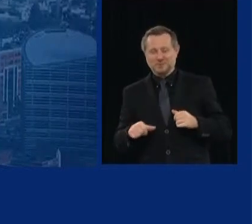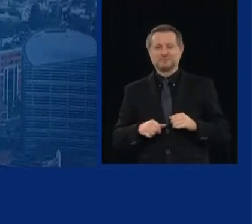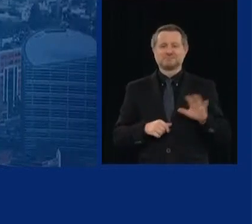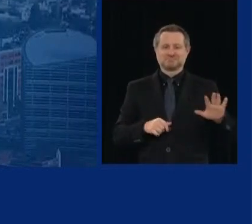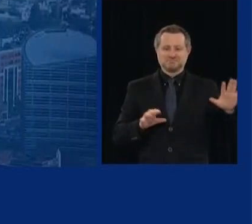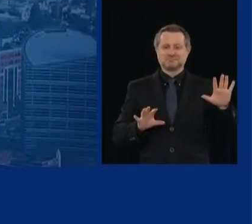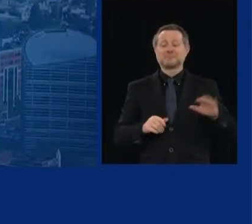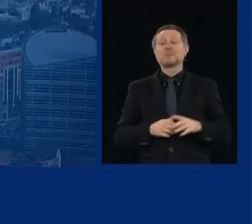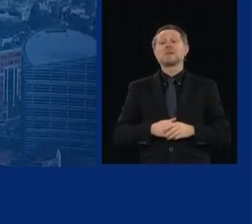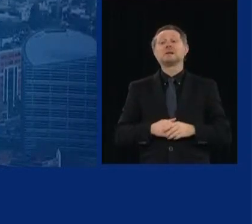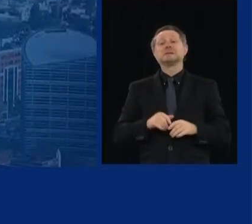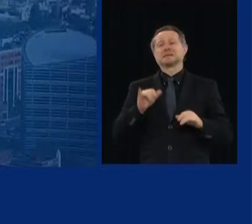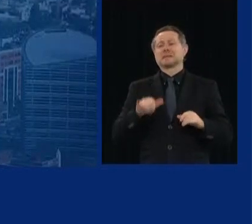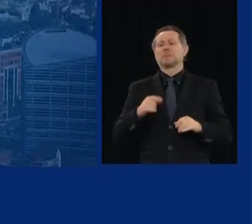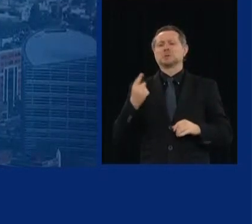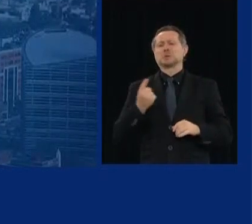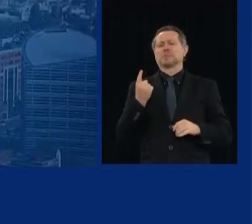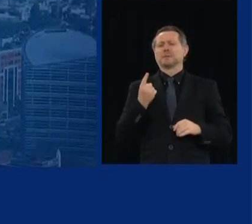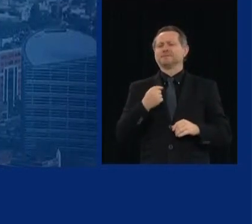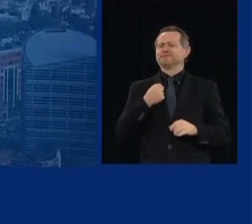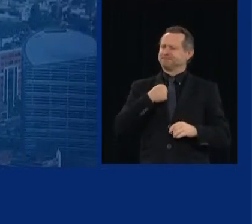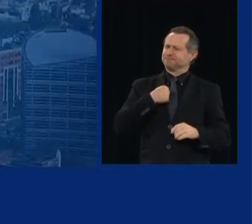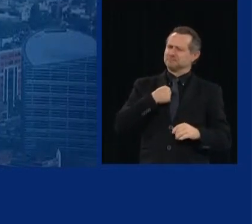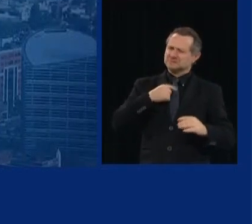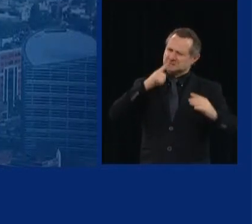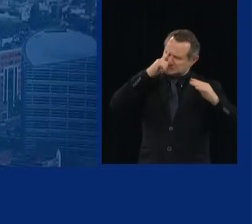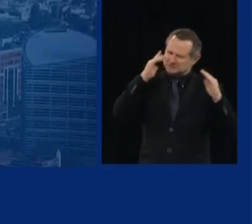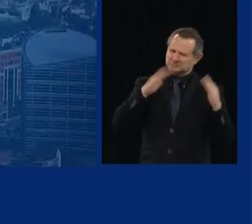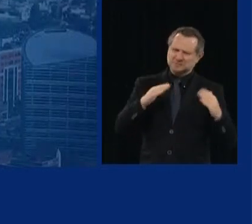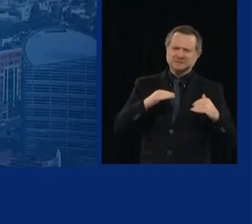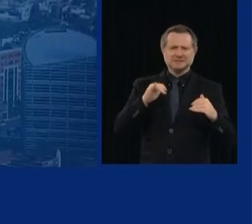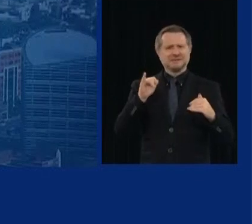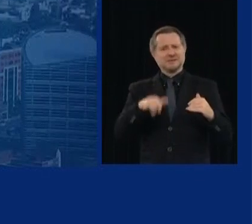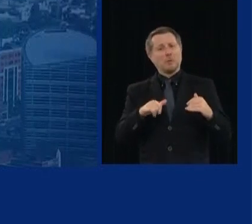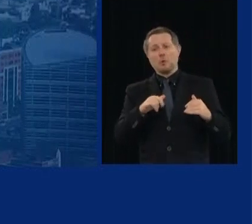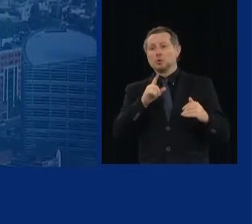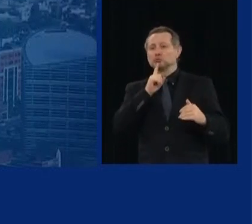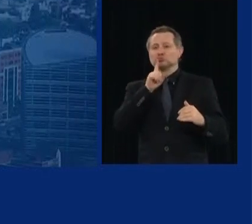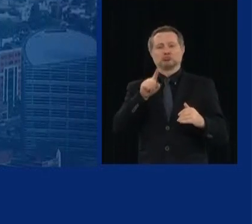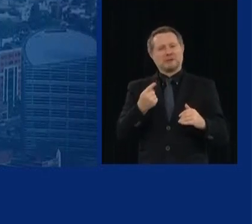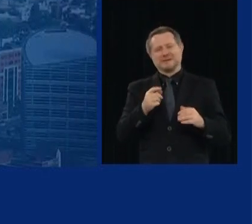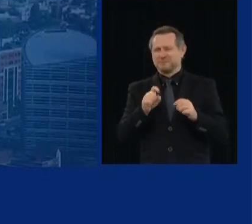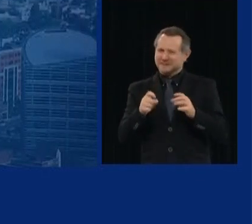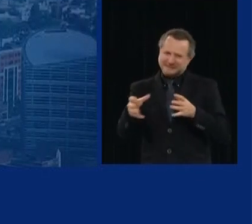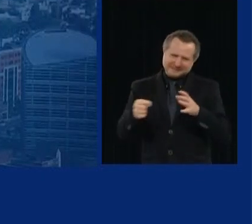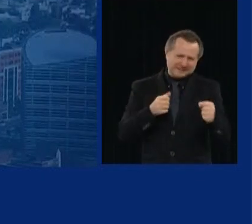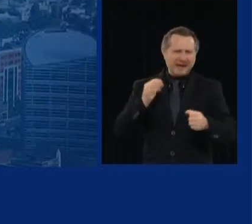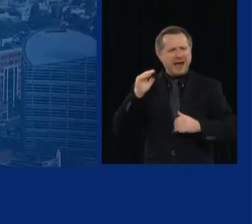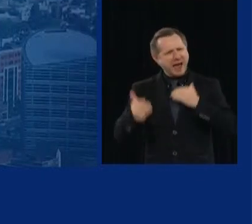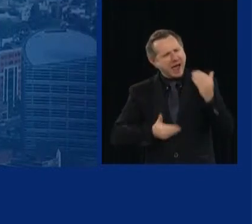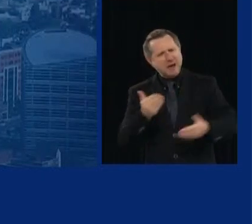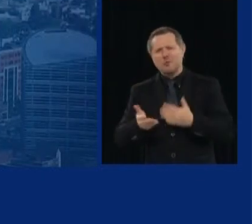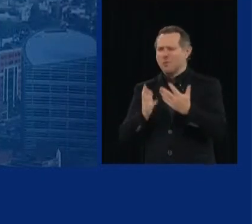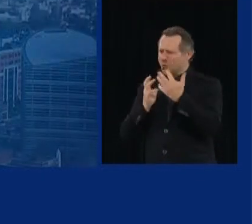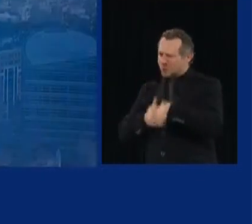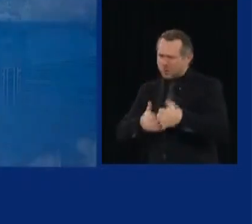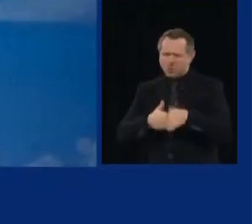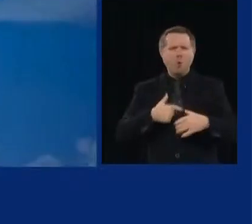THAT HAS TO BE PERFORMED FOR THOSE REGIONS TO OPEN AND AGAIN,